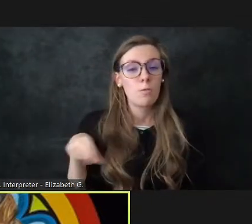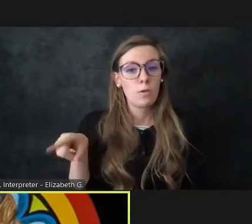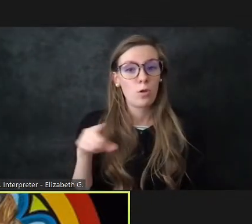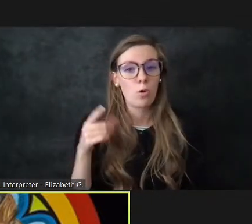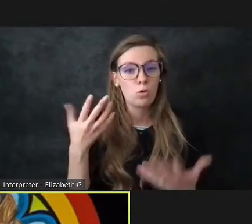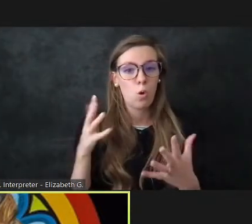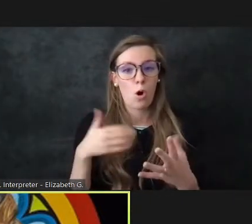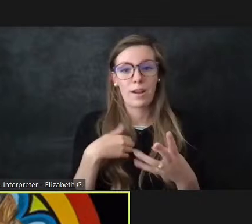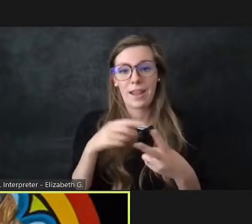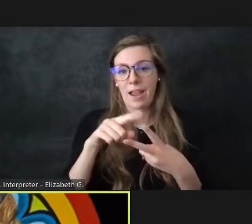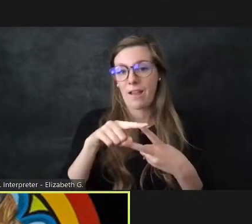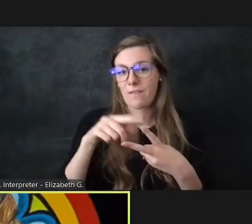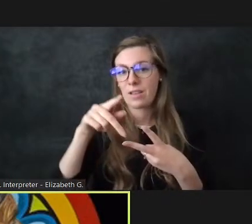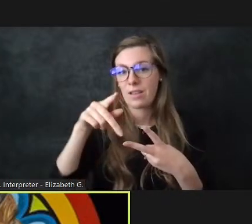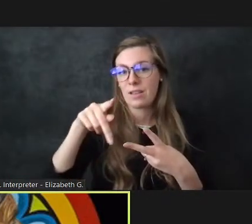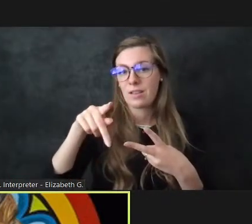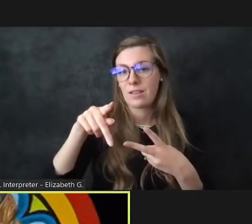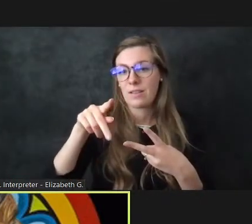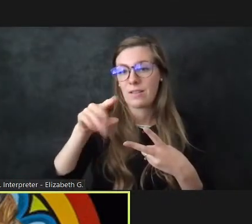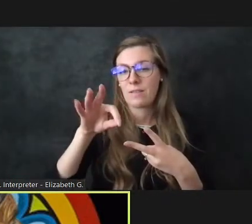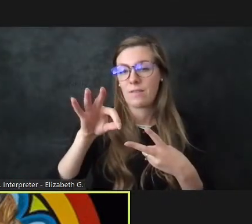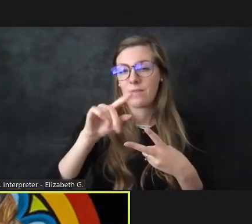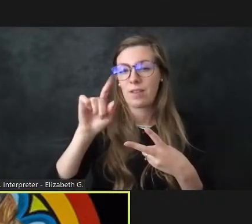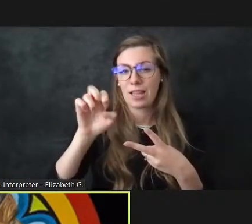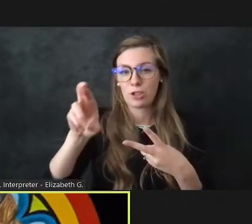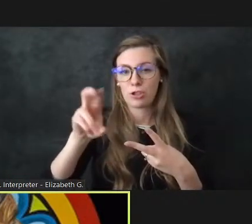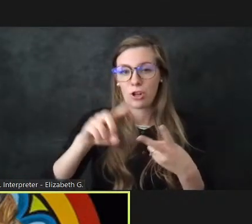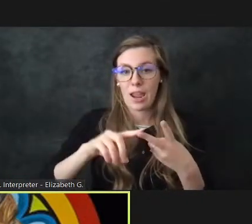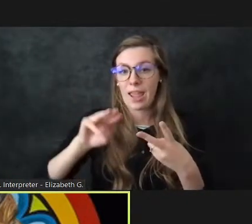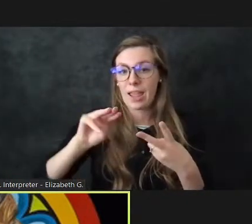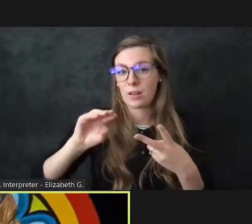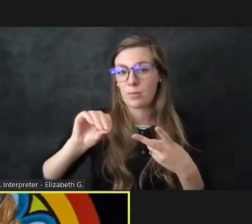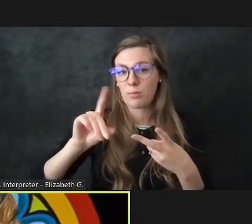We know it's urgent, but we want to let you know that the efforts were approved